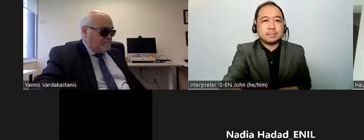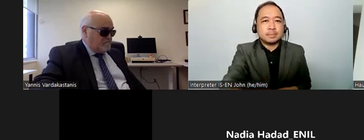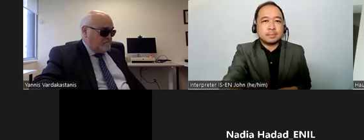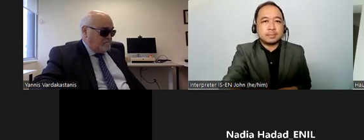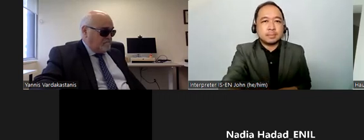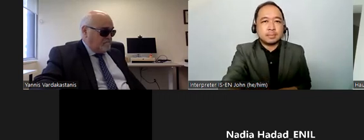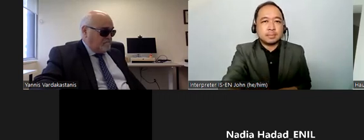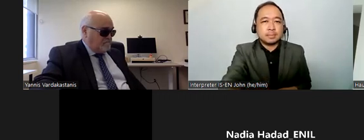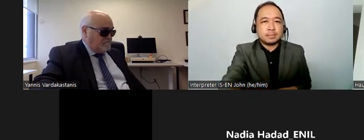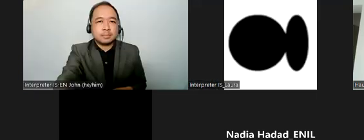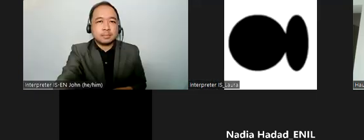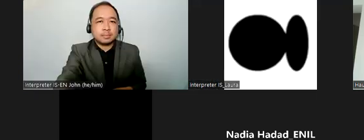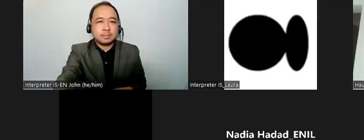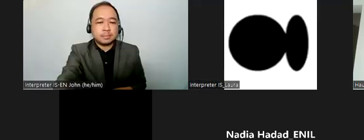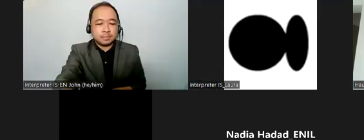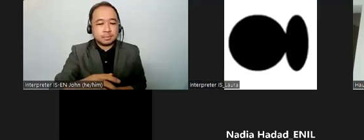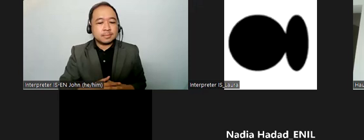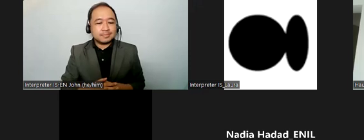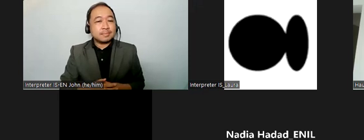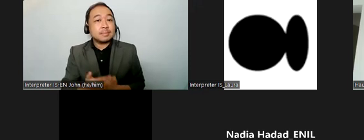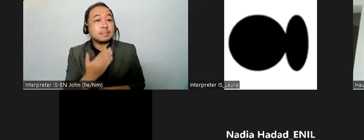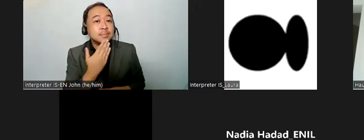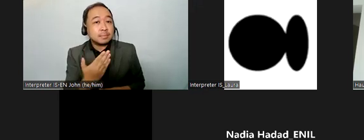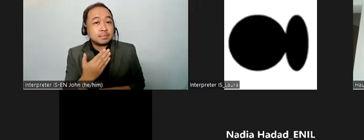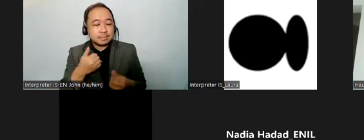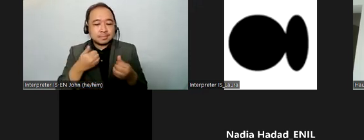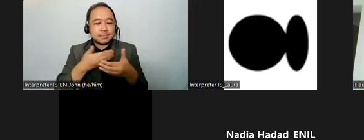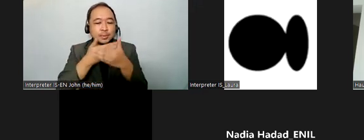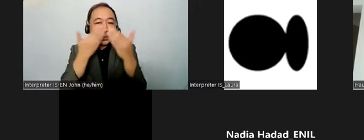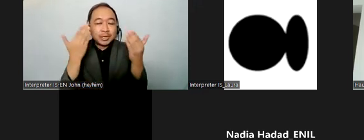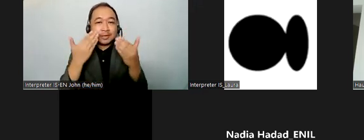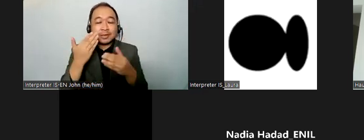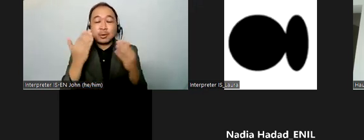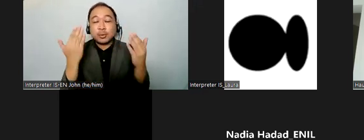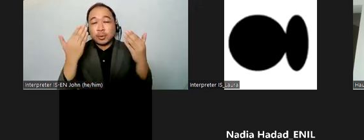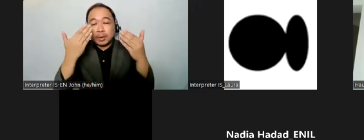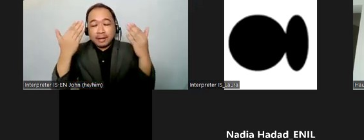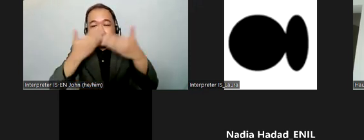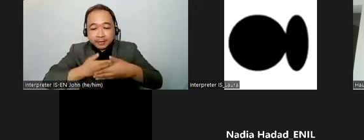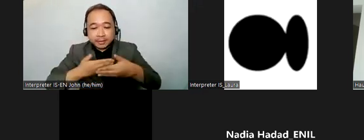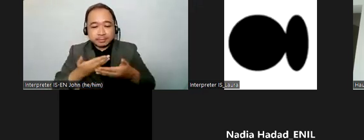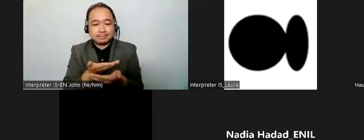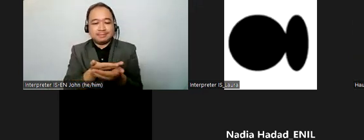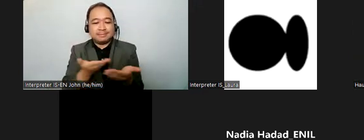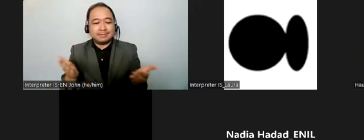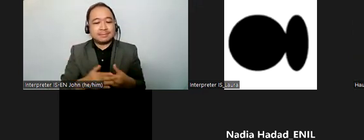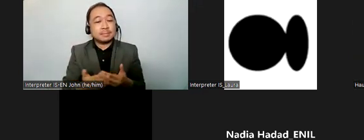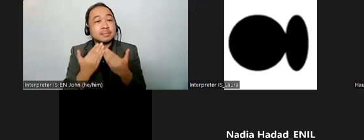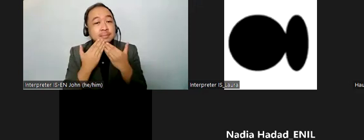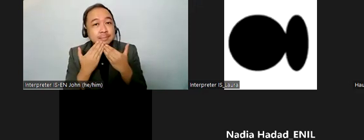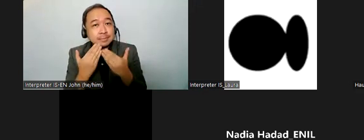human rights treaty to set out binding obligations on states relating to international cooperation